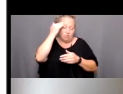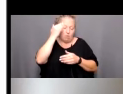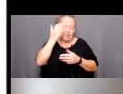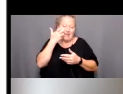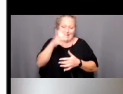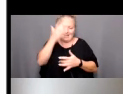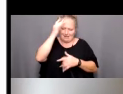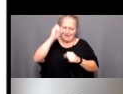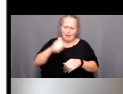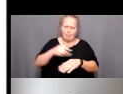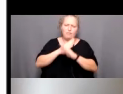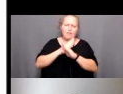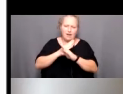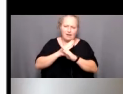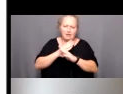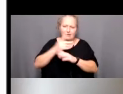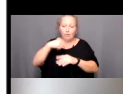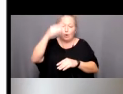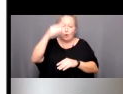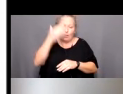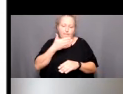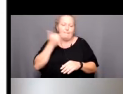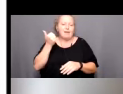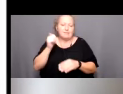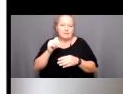and we know best practices for prevention,